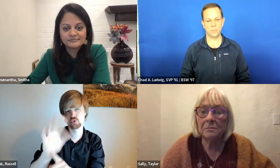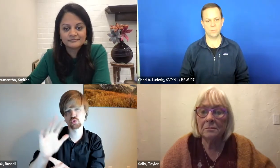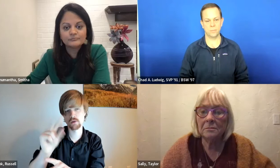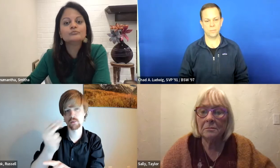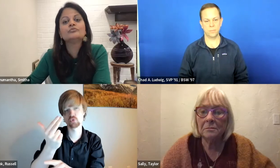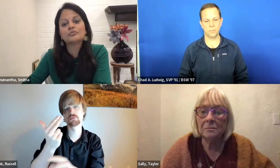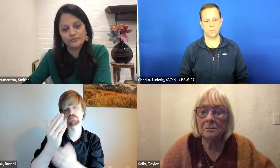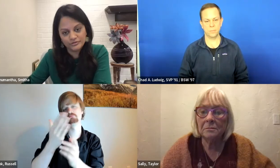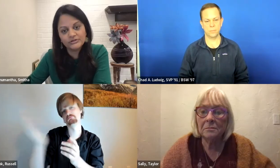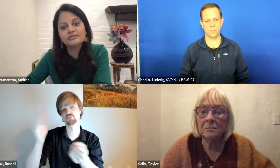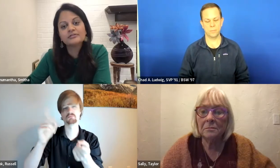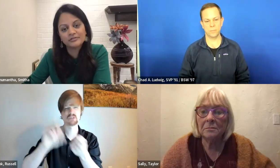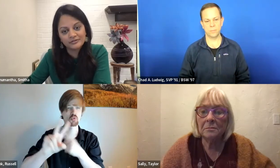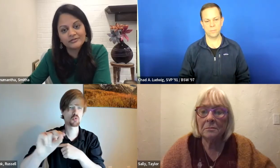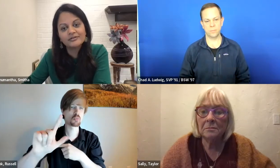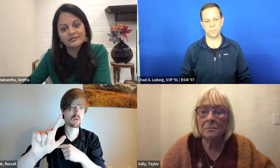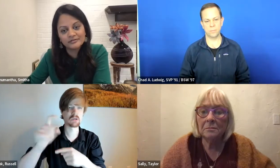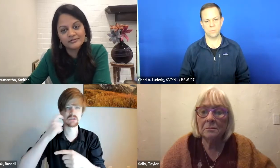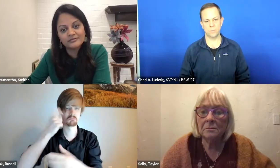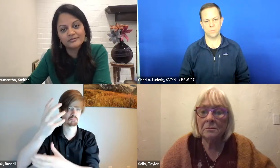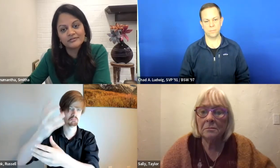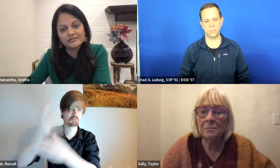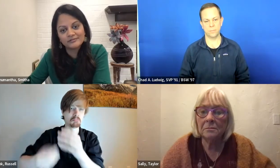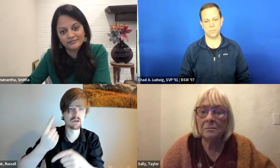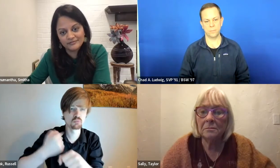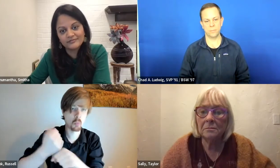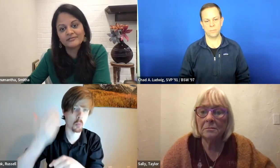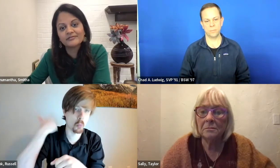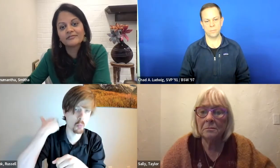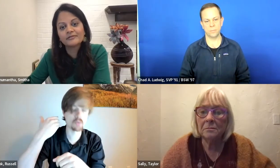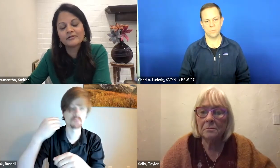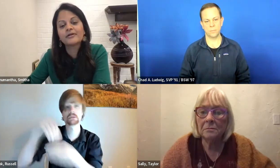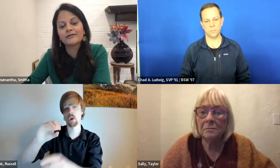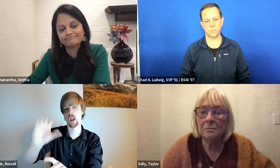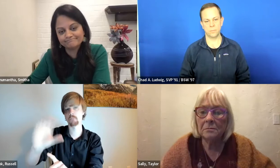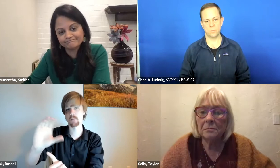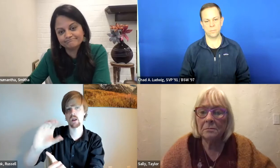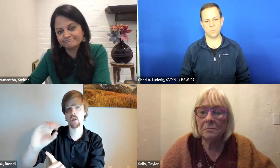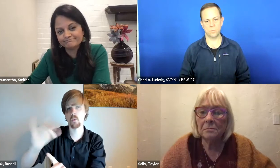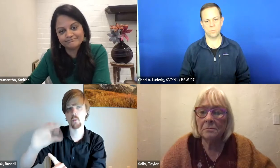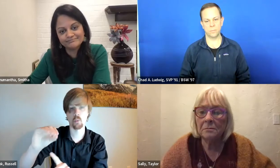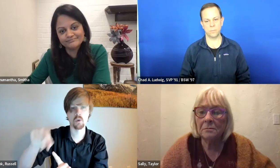and I was a caretaker for my dad since about 2013 until 2021. Unfortunately, he passed about a year ago.